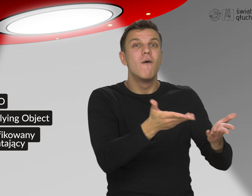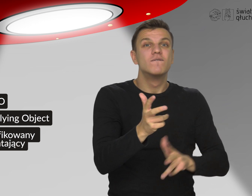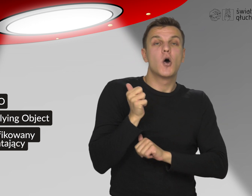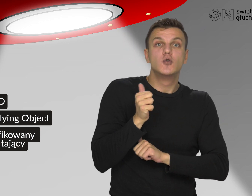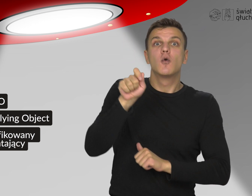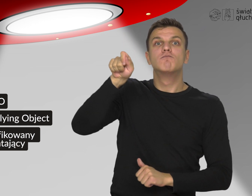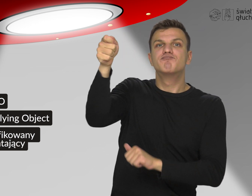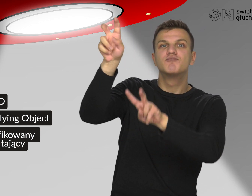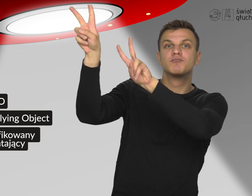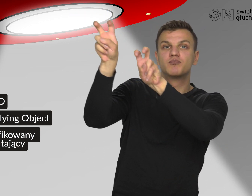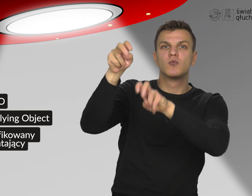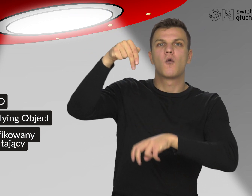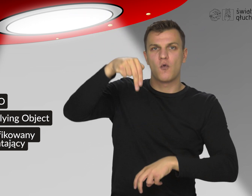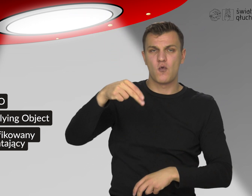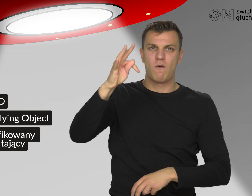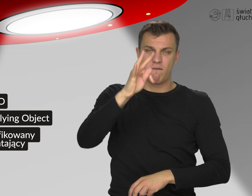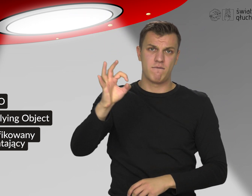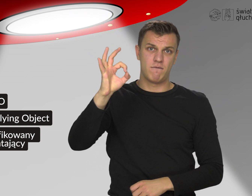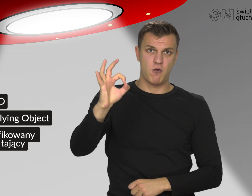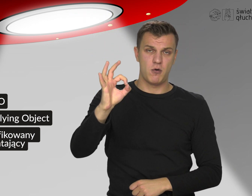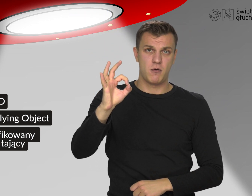The military calls such objects UFOs,